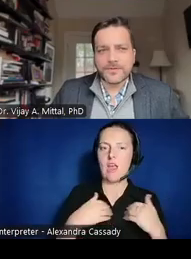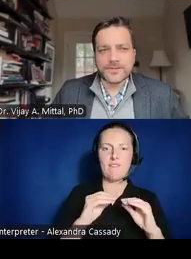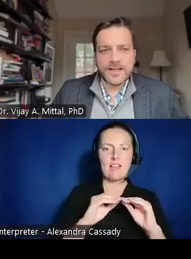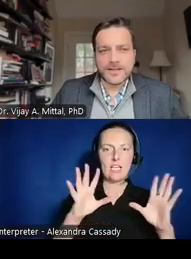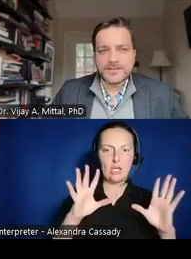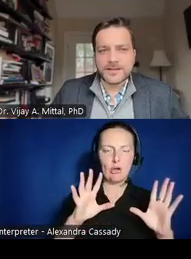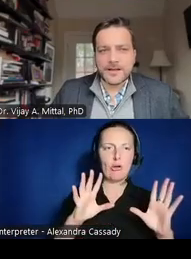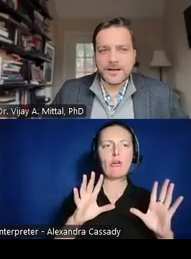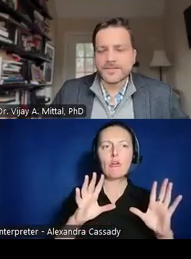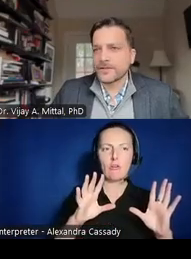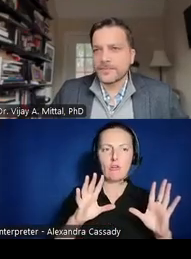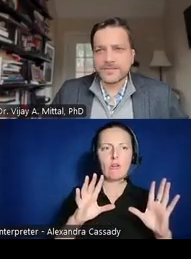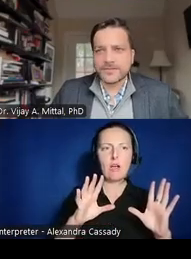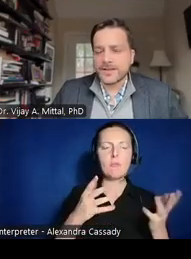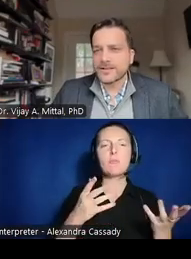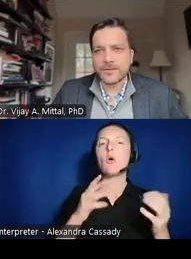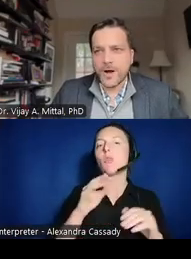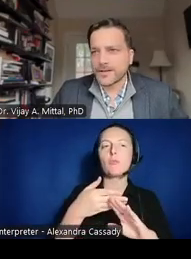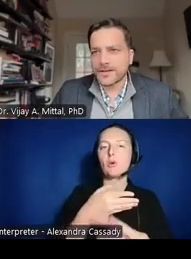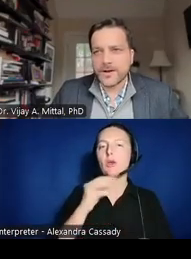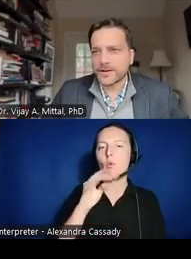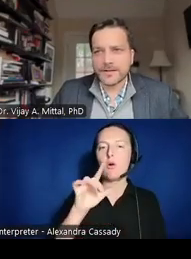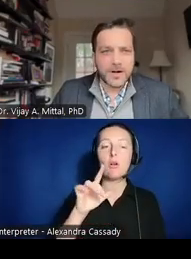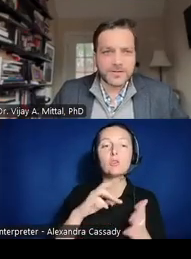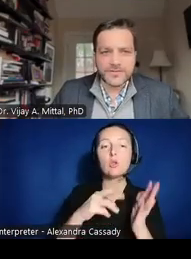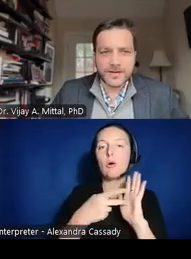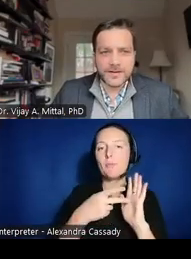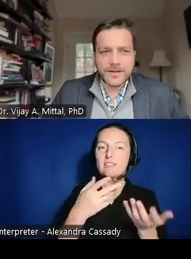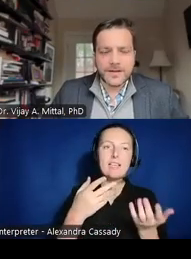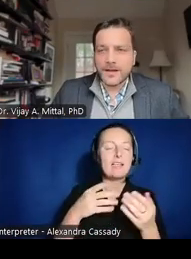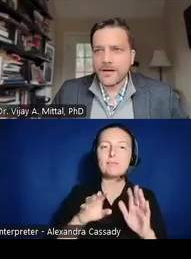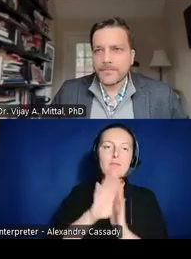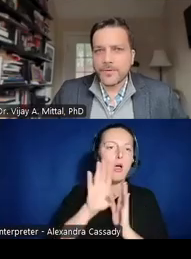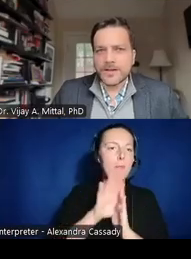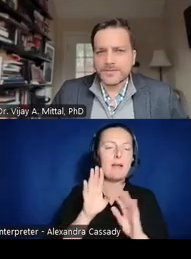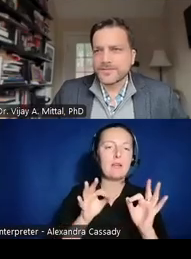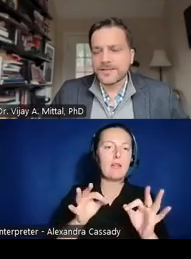of delays uh developmental delays and walking and talking potty training. Um but we also see